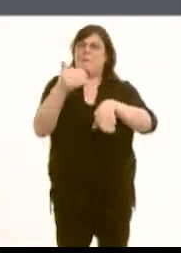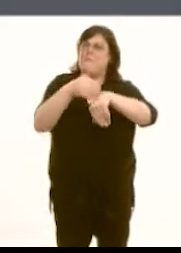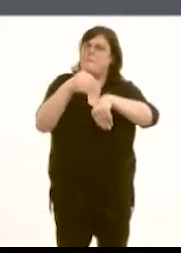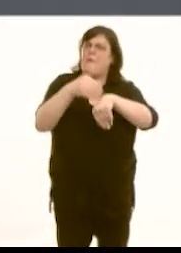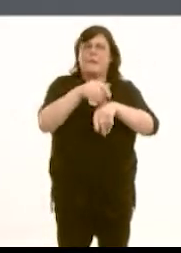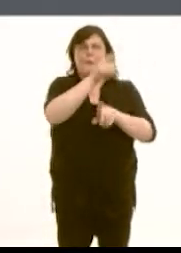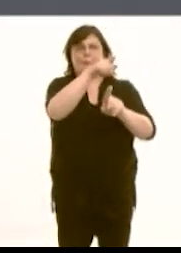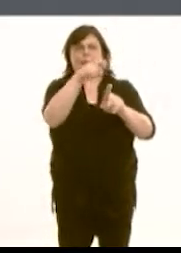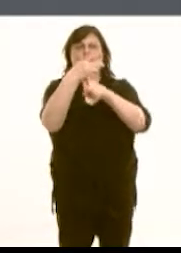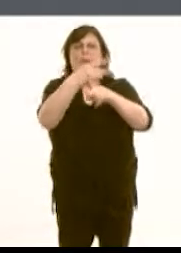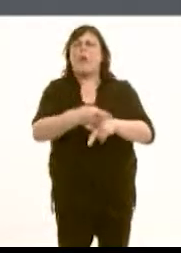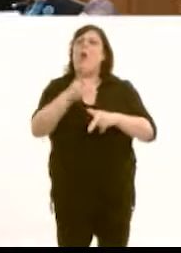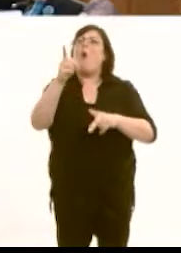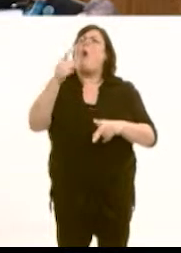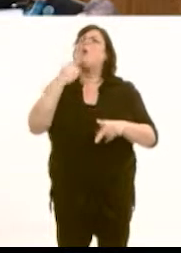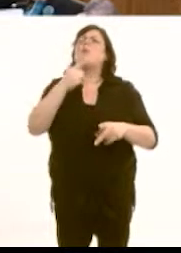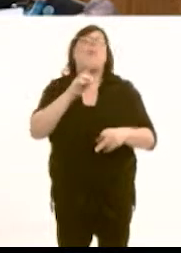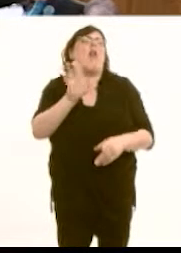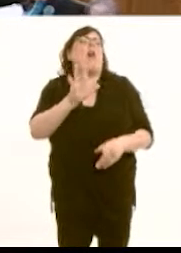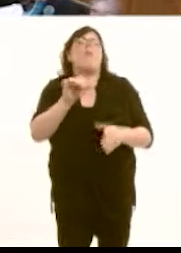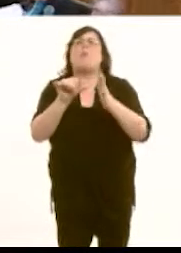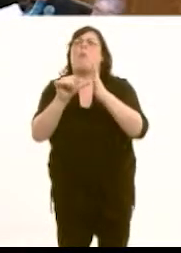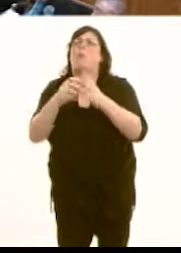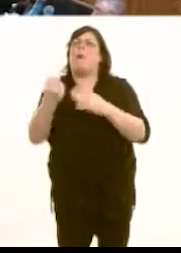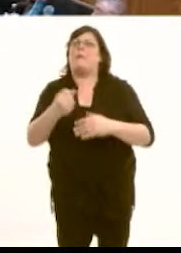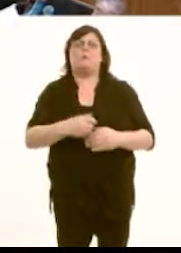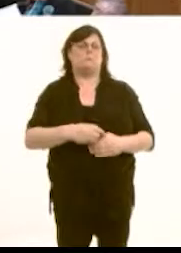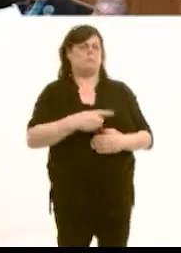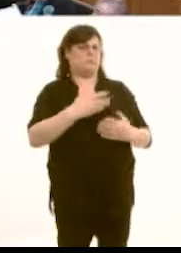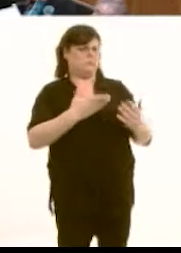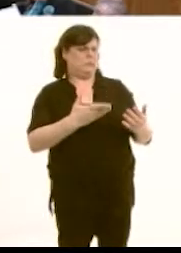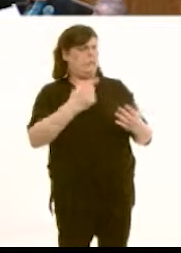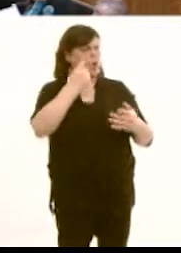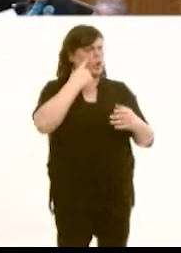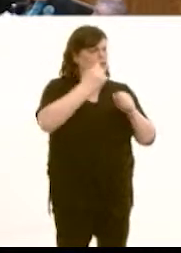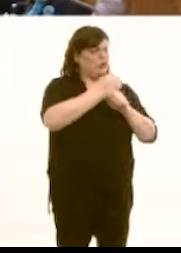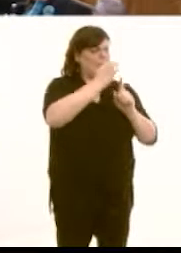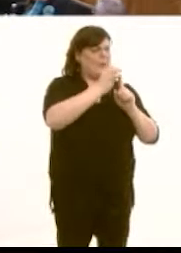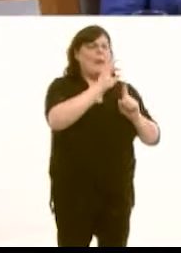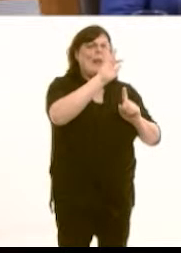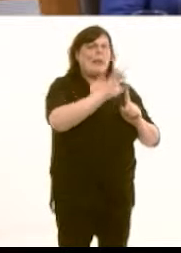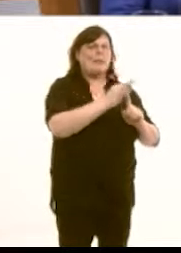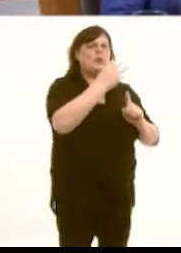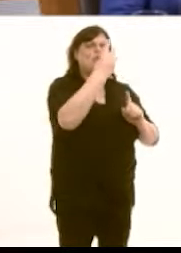or are you in denial that this is a problem? Carwyn Jones: Well, if we look at GPs, 82 per cent of GP practices were open for daily